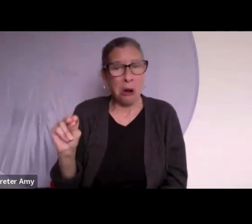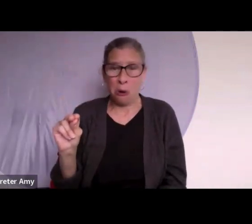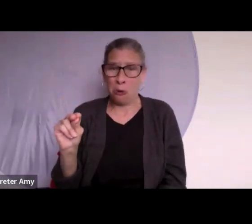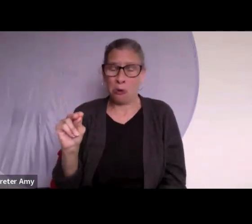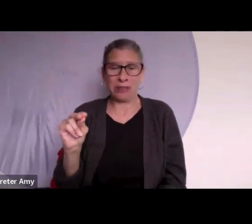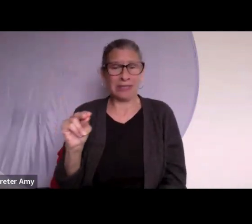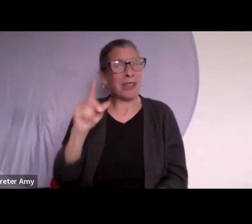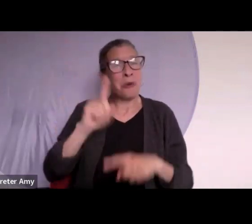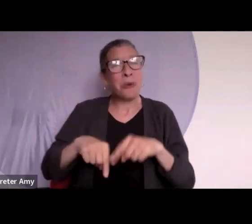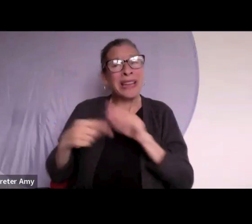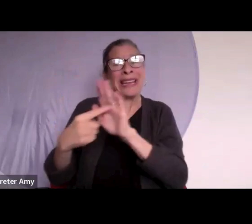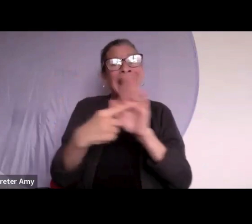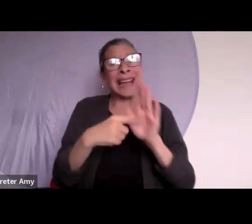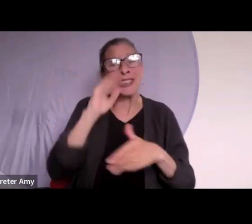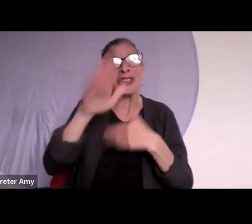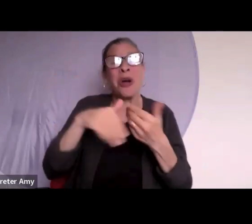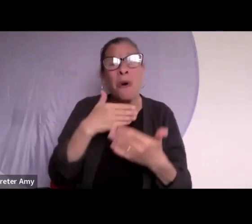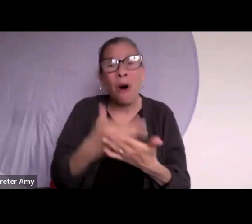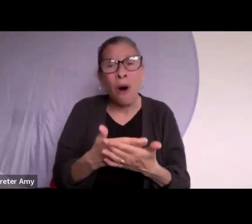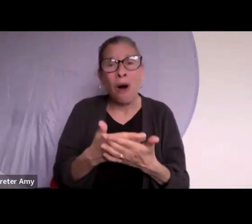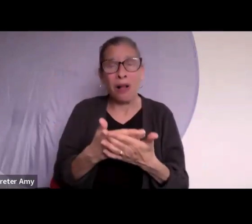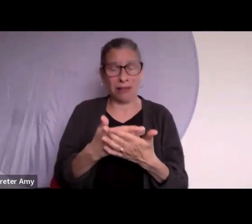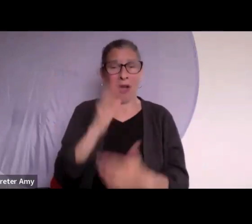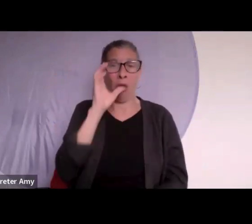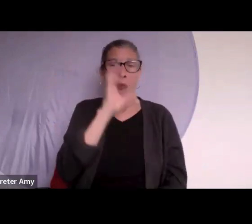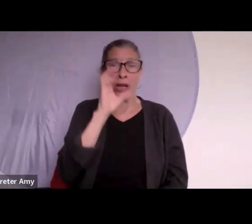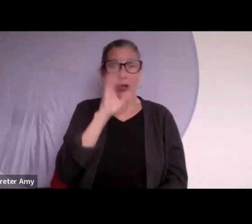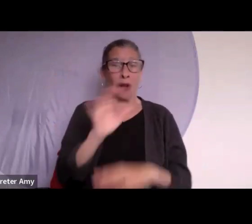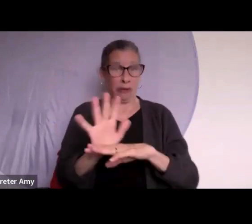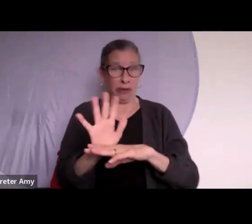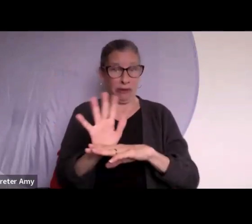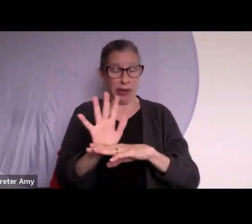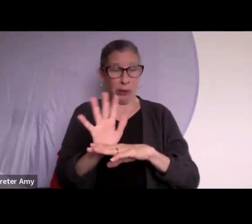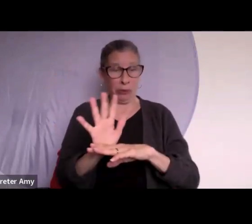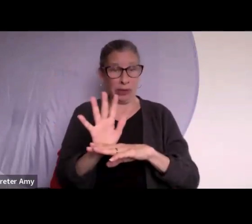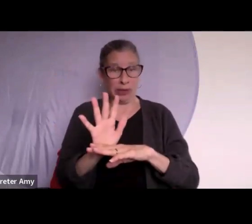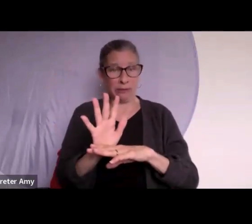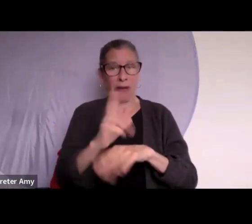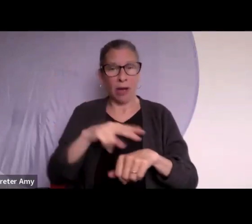great films, we look for films that are, of course about by or